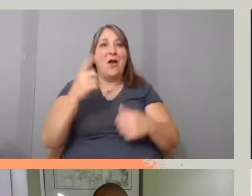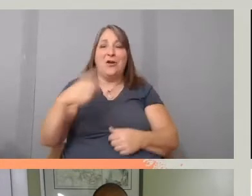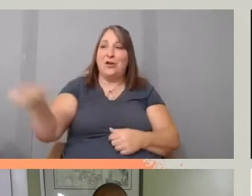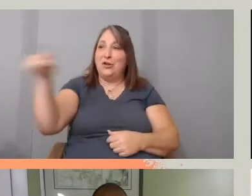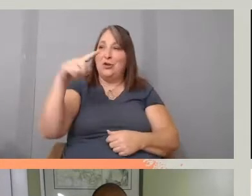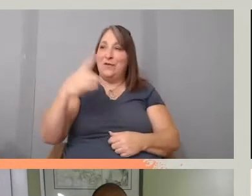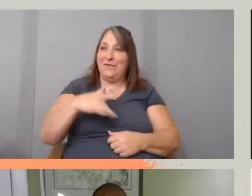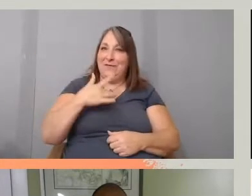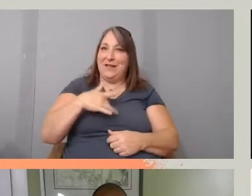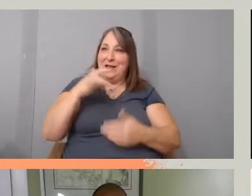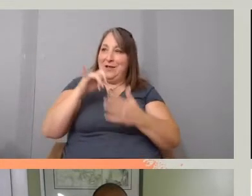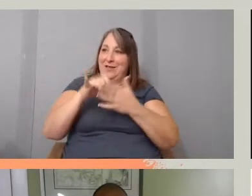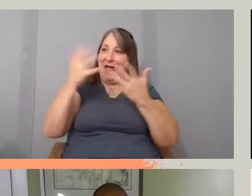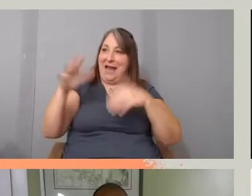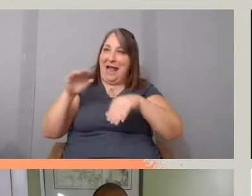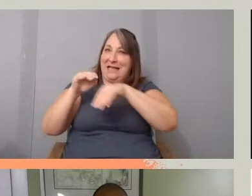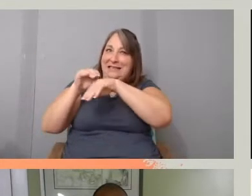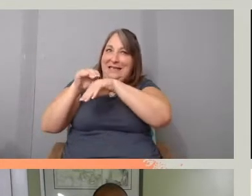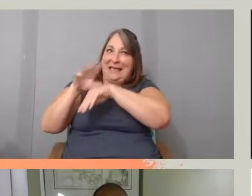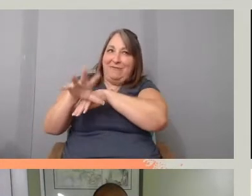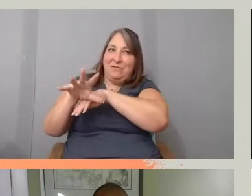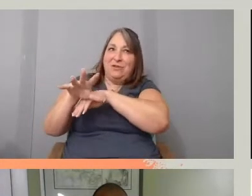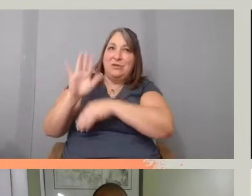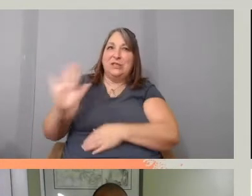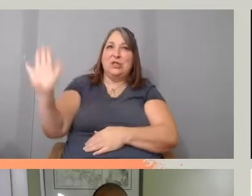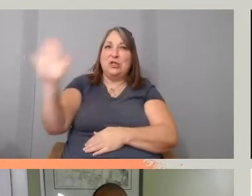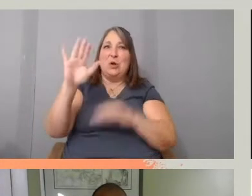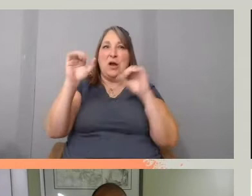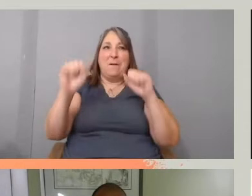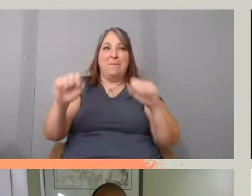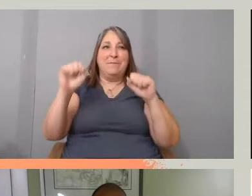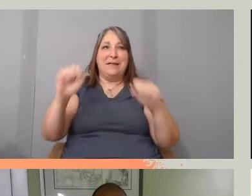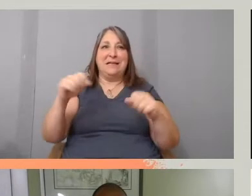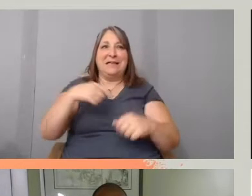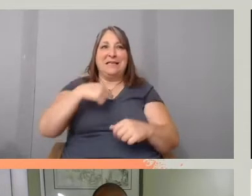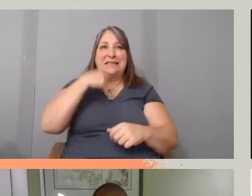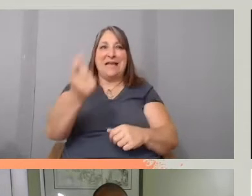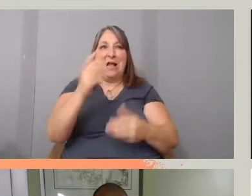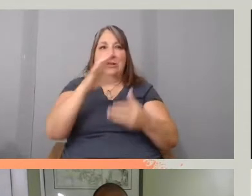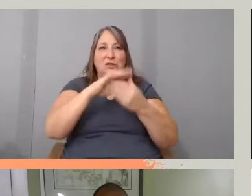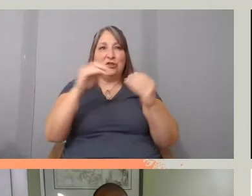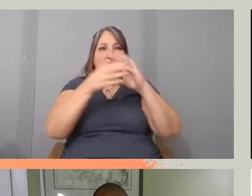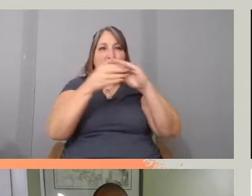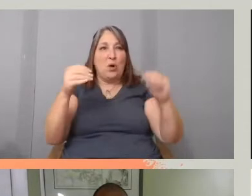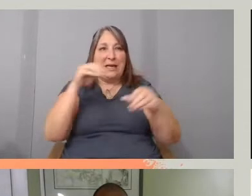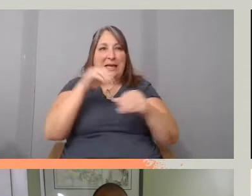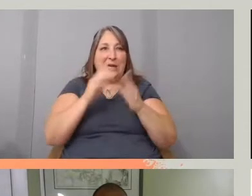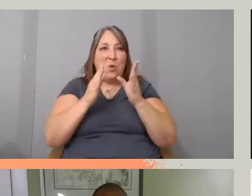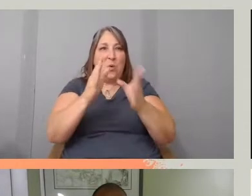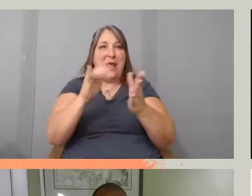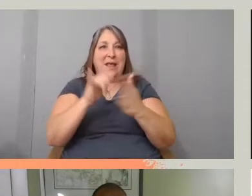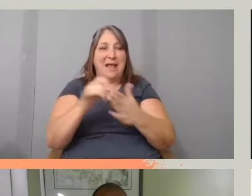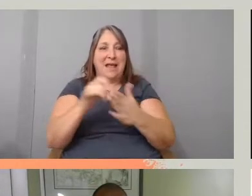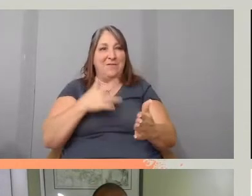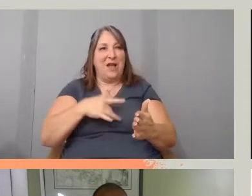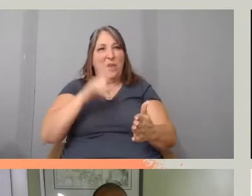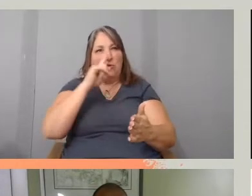your ability to tell the story in a way that you felt like was really authentic to the people